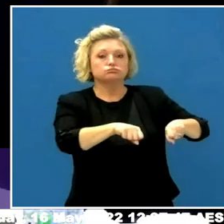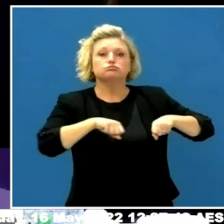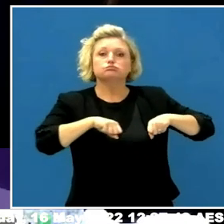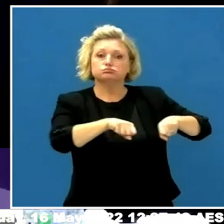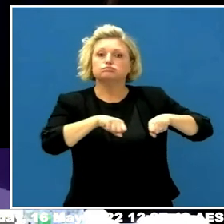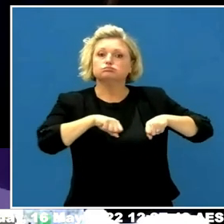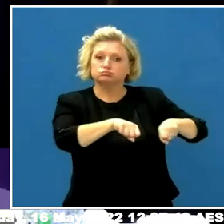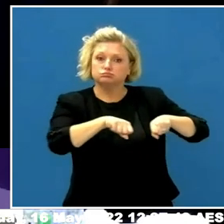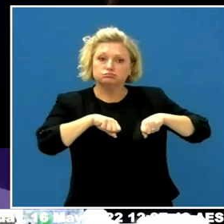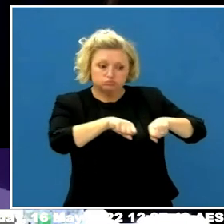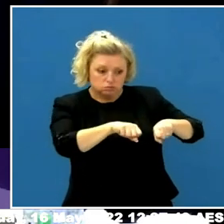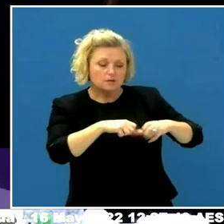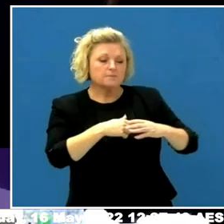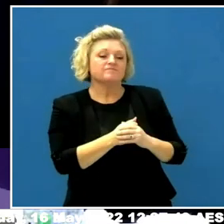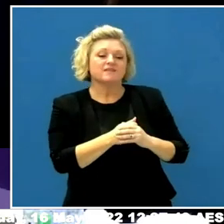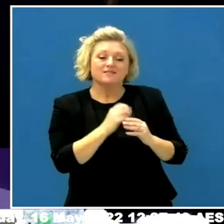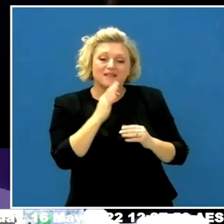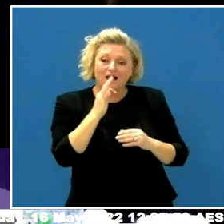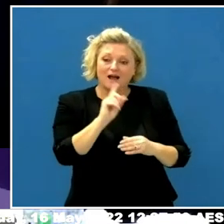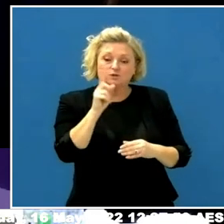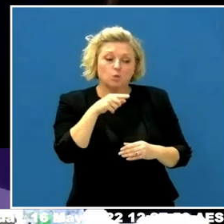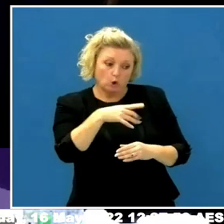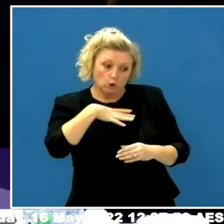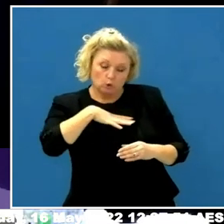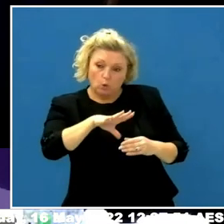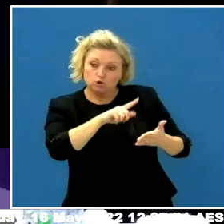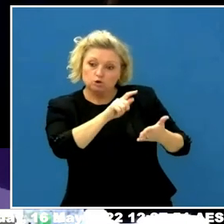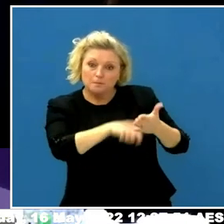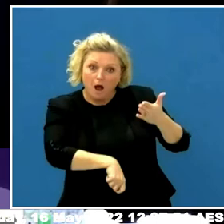buy", so he'll do his own grocery shopping.